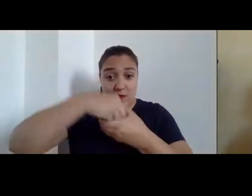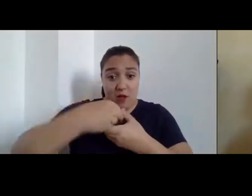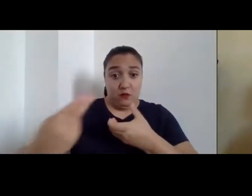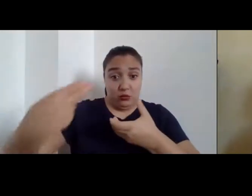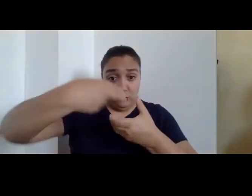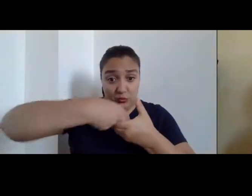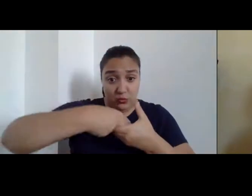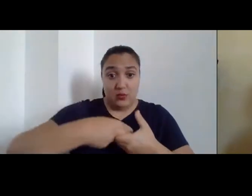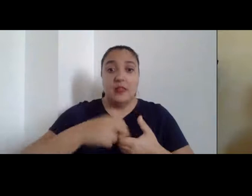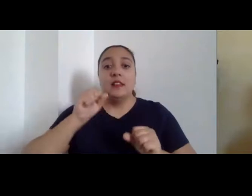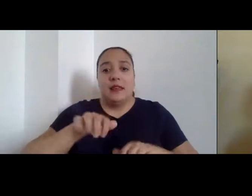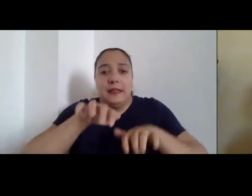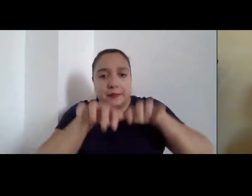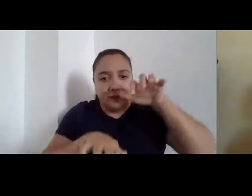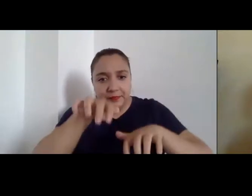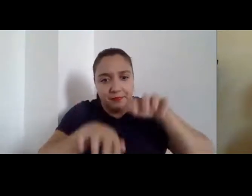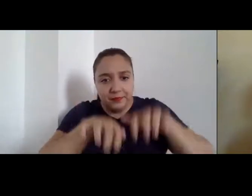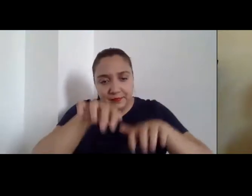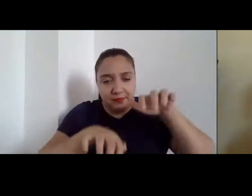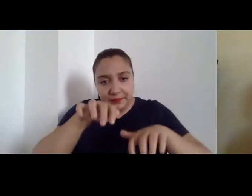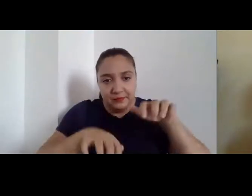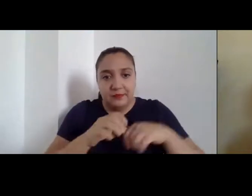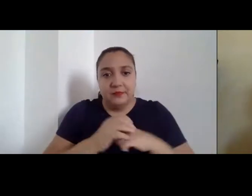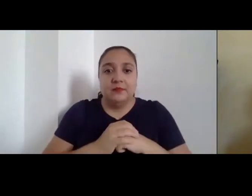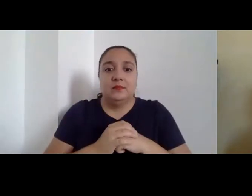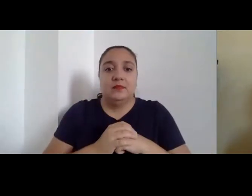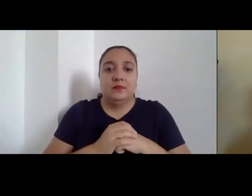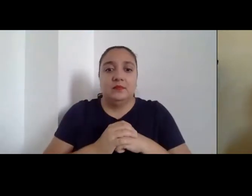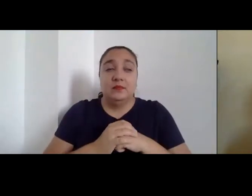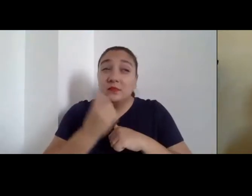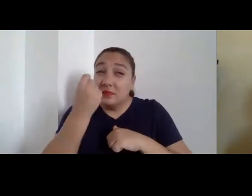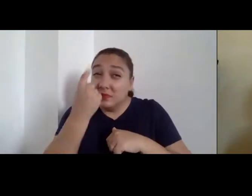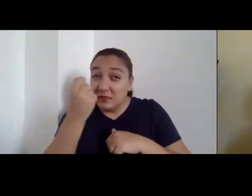you are entering a virtual space of learning, reflection, respect and accountability that